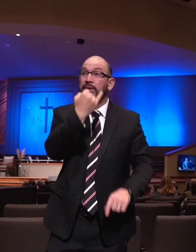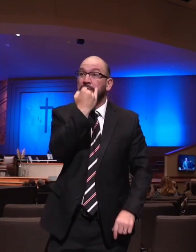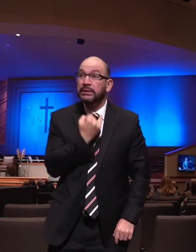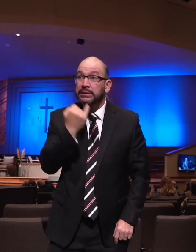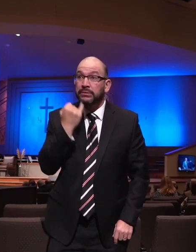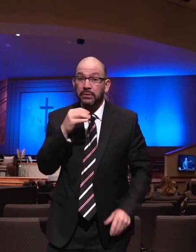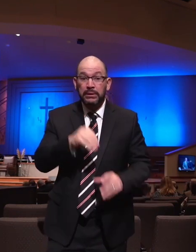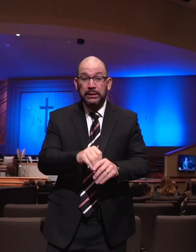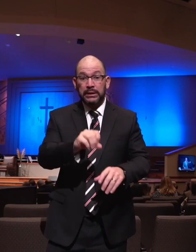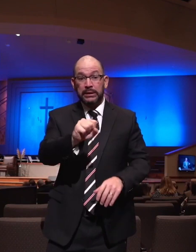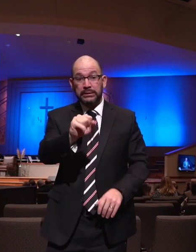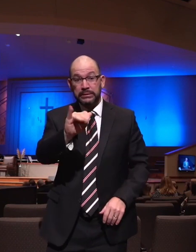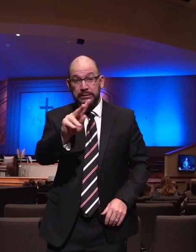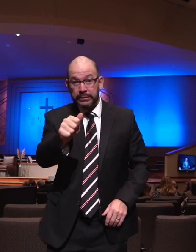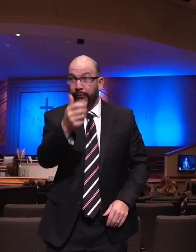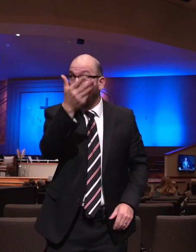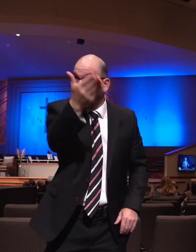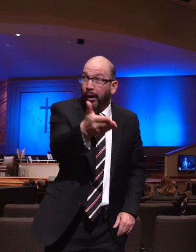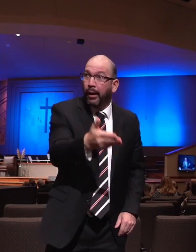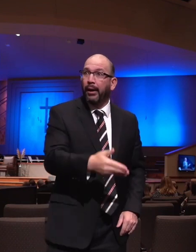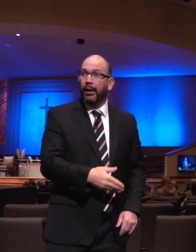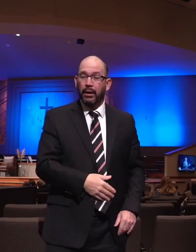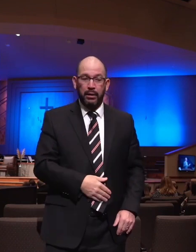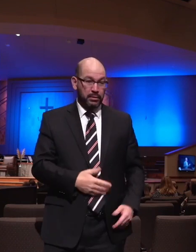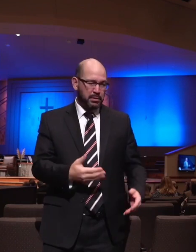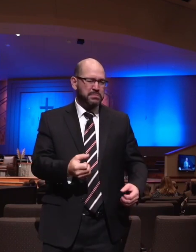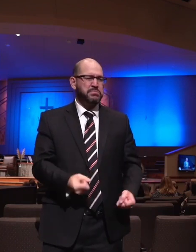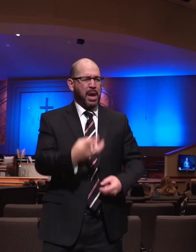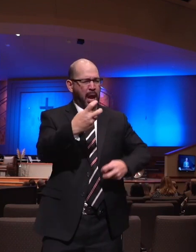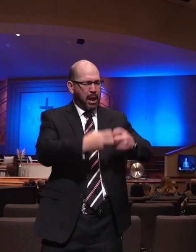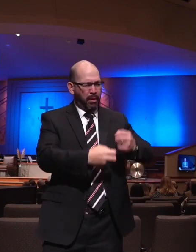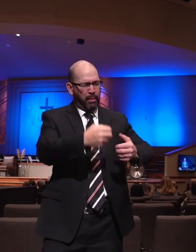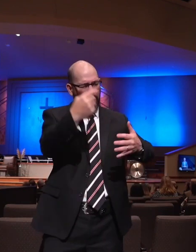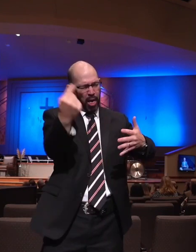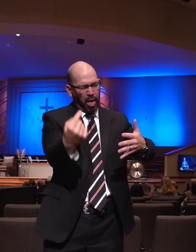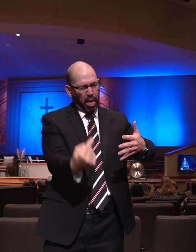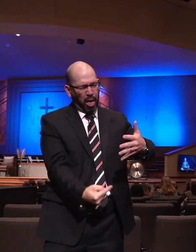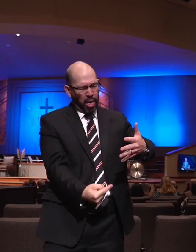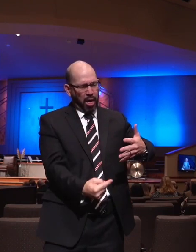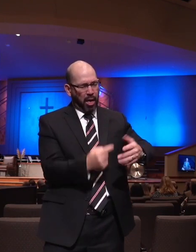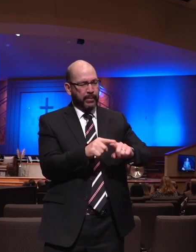Syria yeah yeah her obstacle was an opportunity but I'm telling you